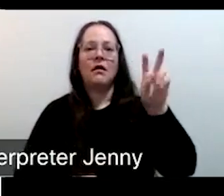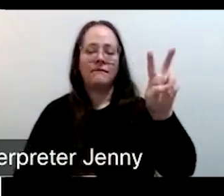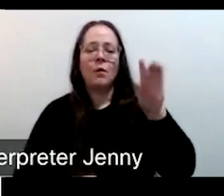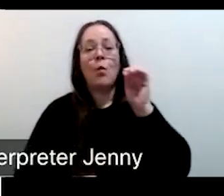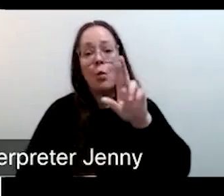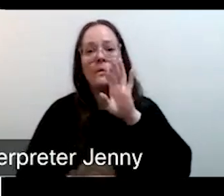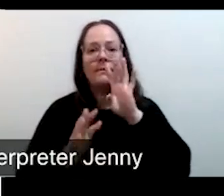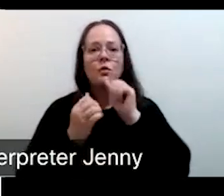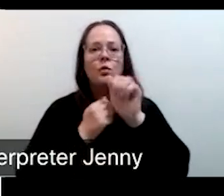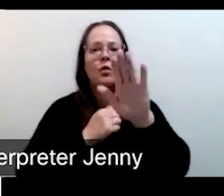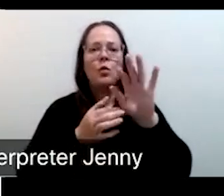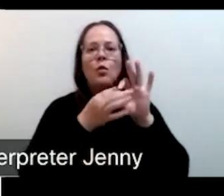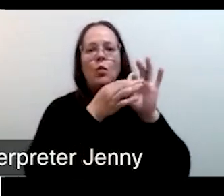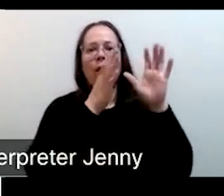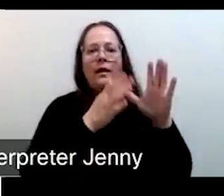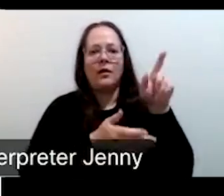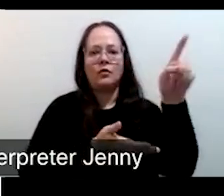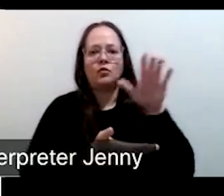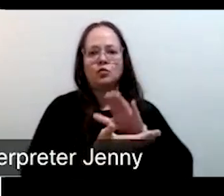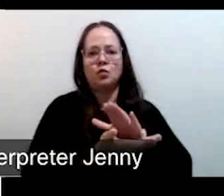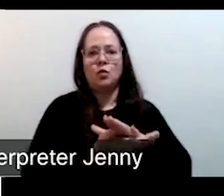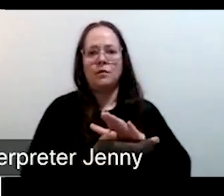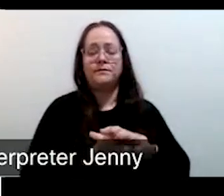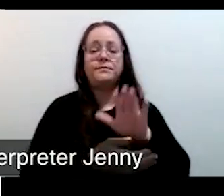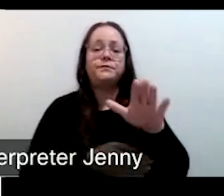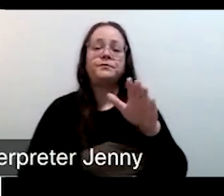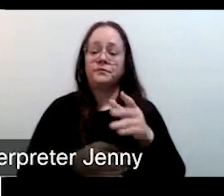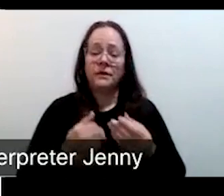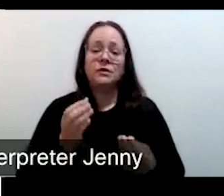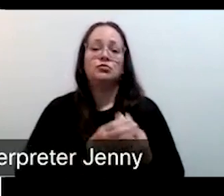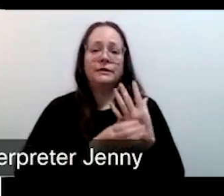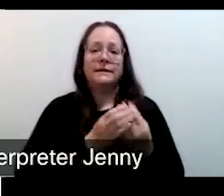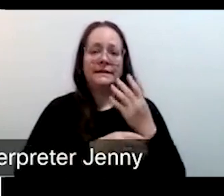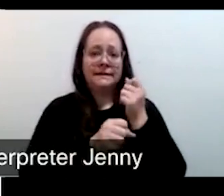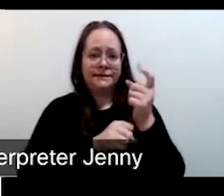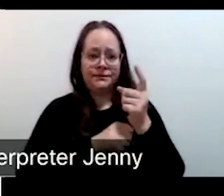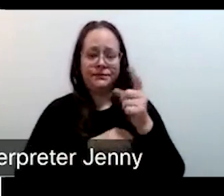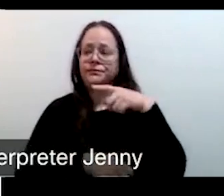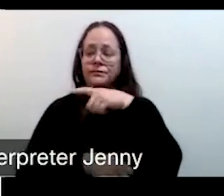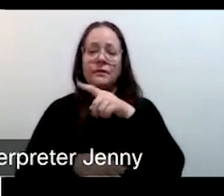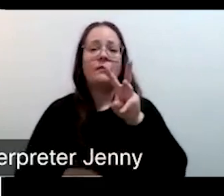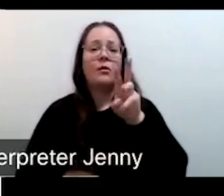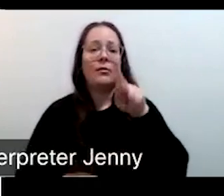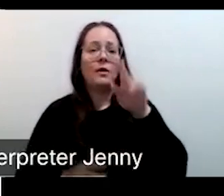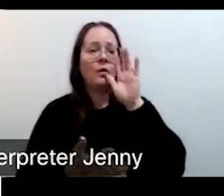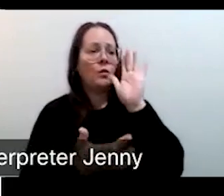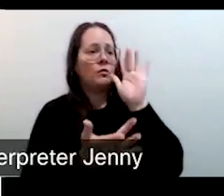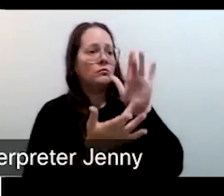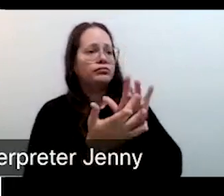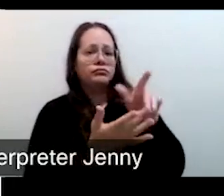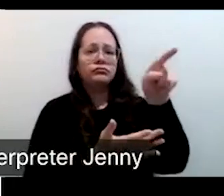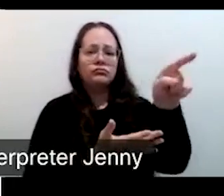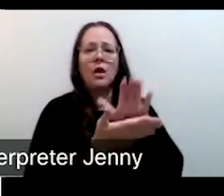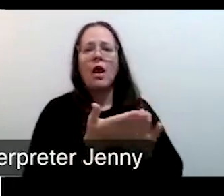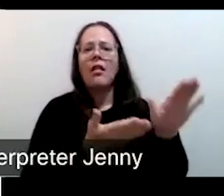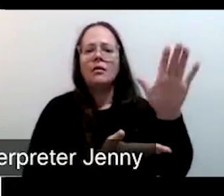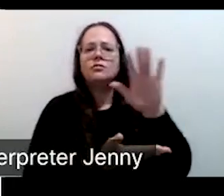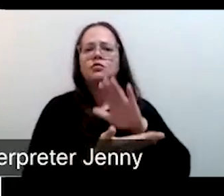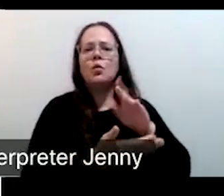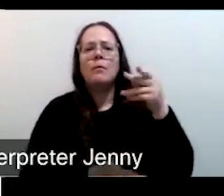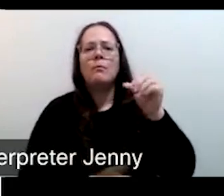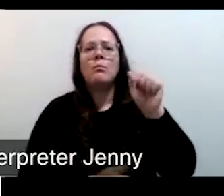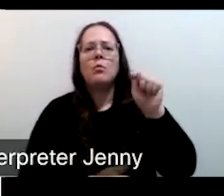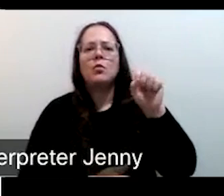Each spring, the WRP reaches out to post-secondary schools across the country to participate.